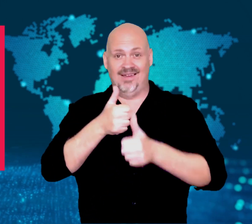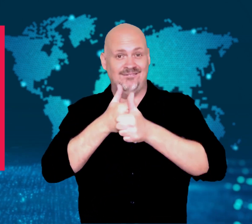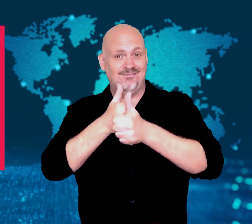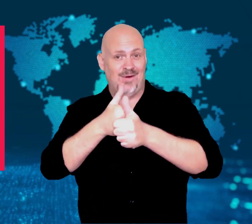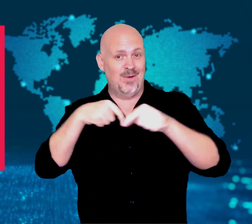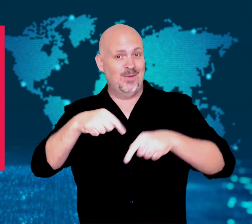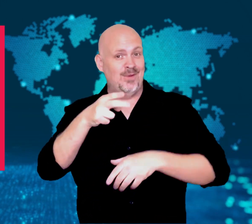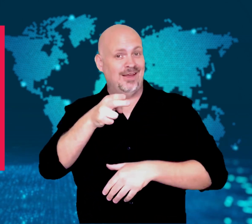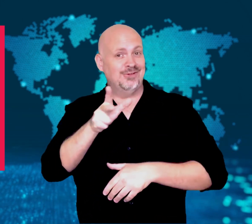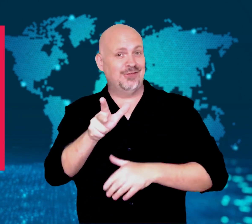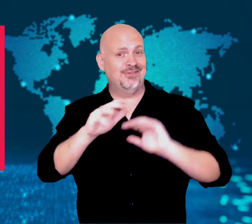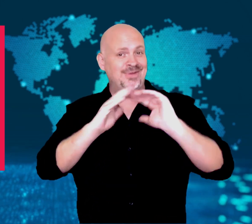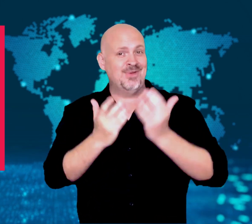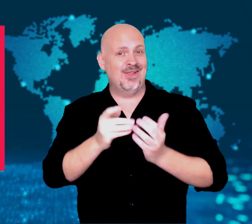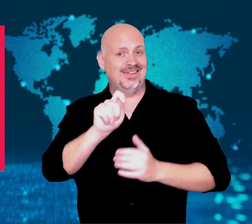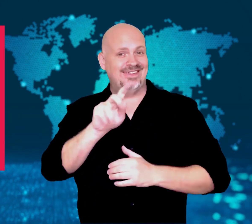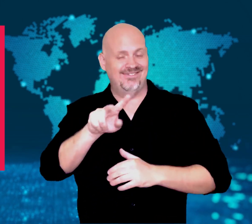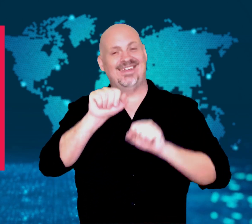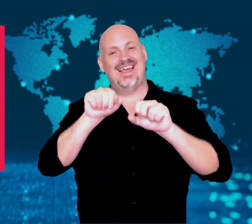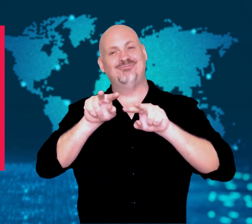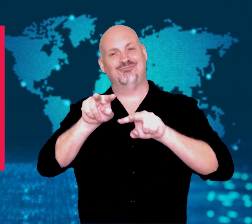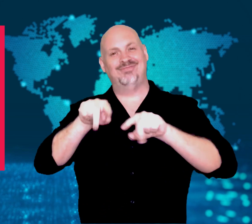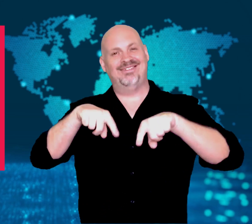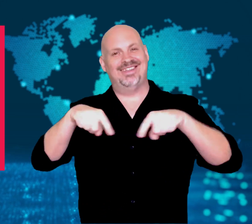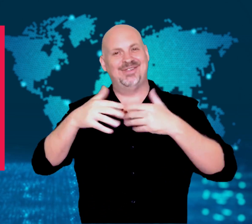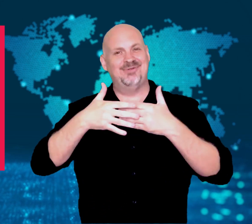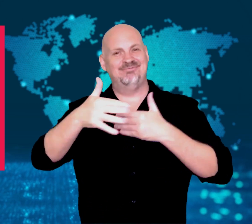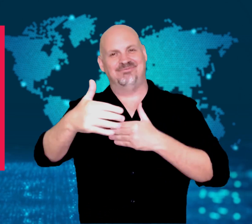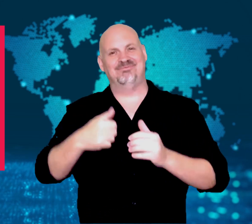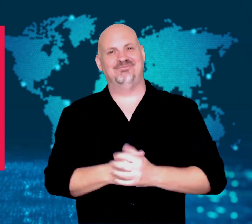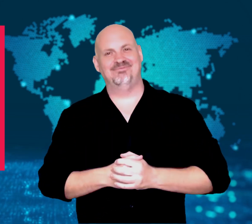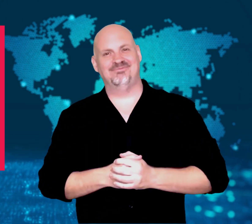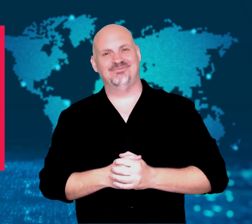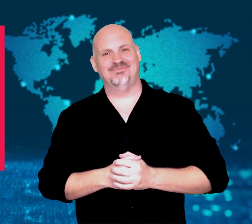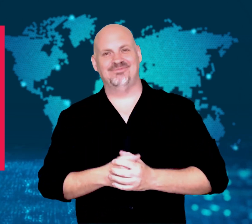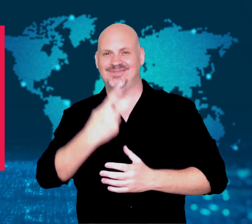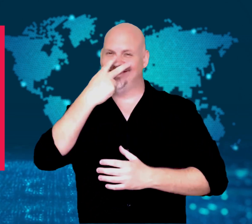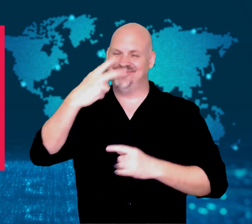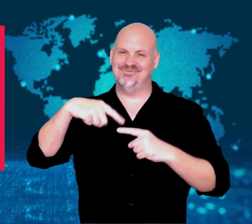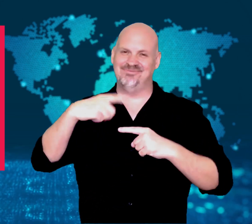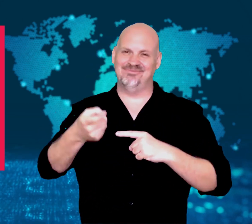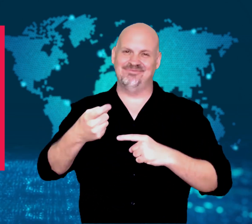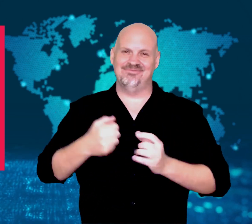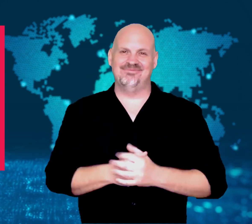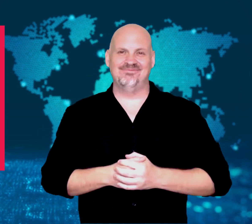and follow H3 World TV to get new video updates! See you next time!